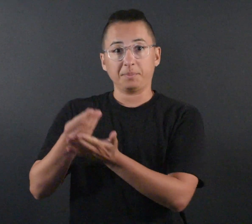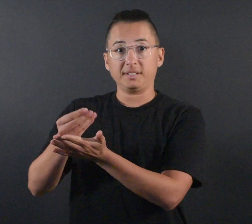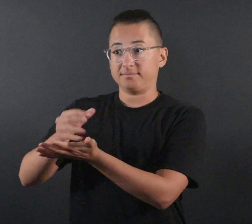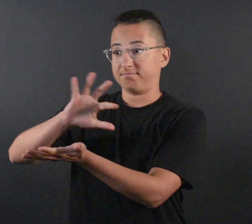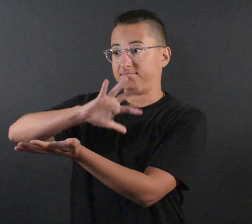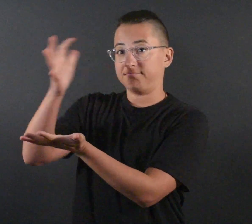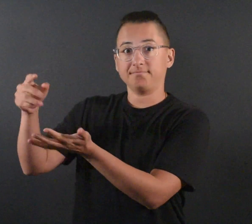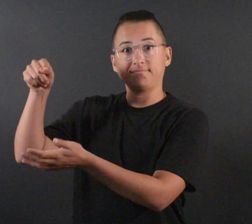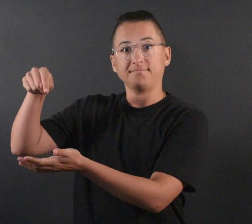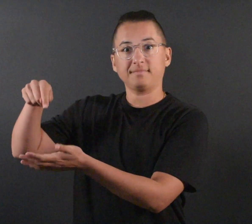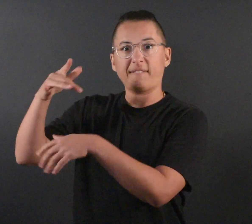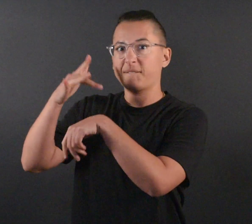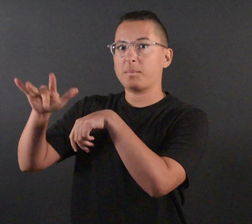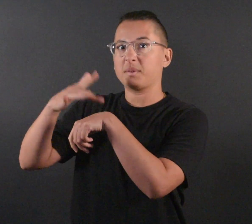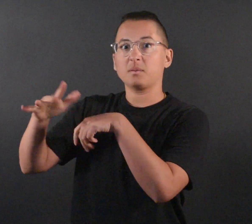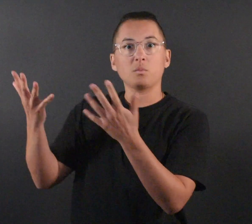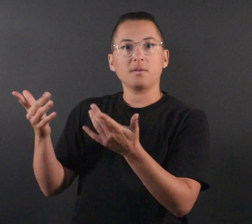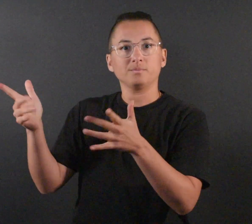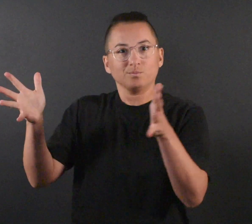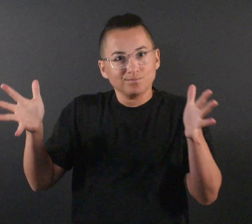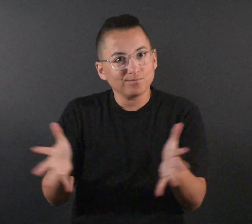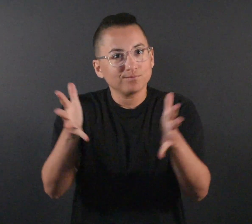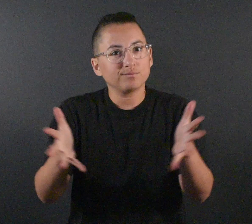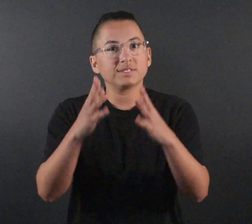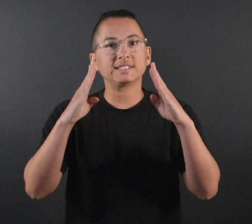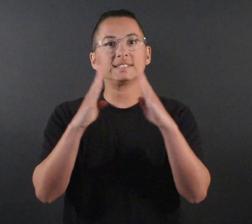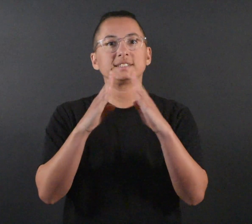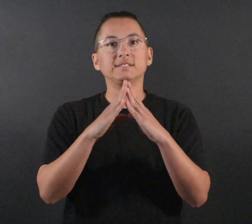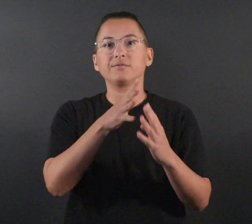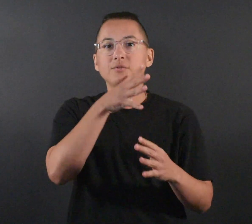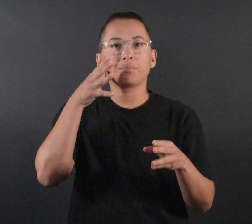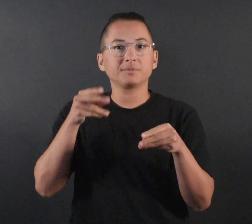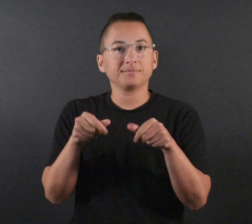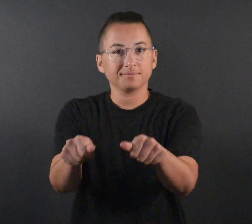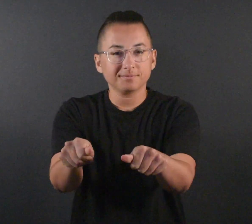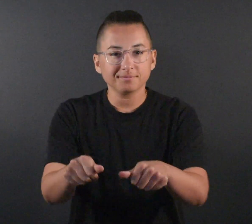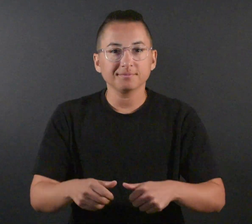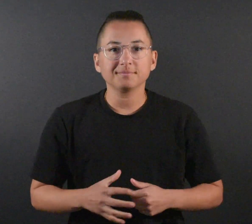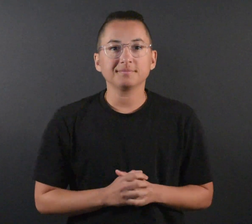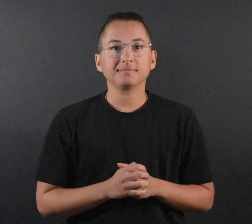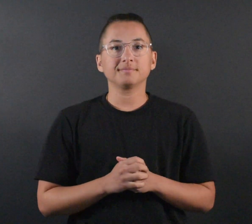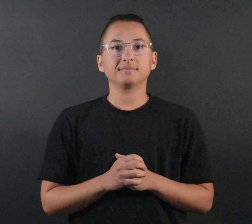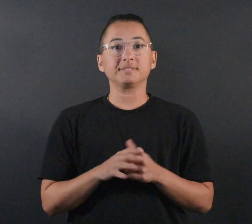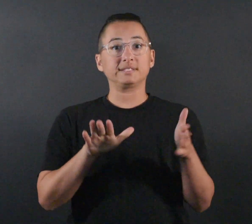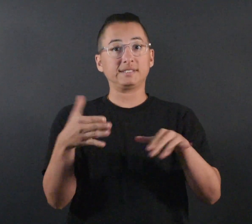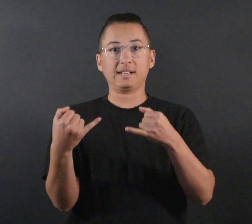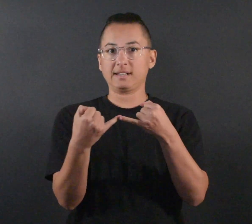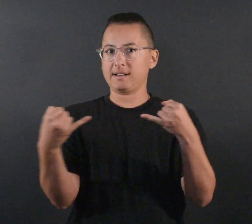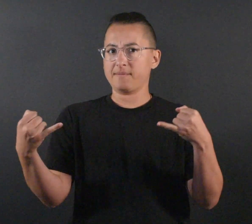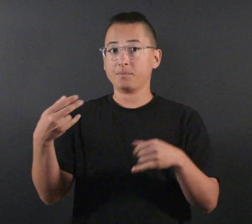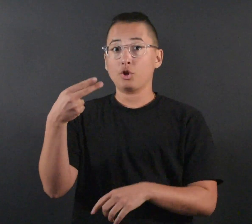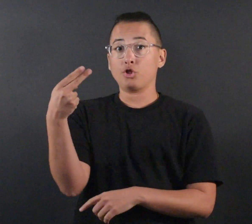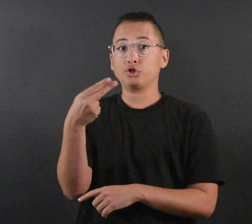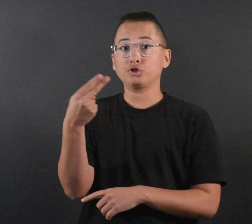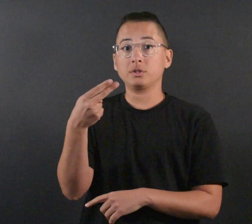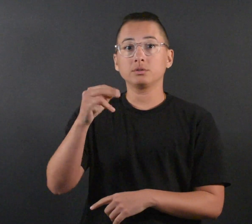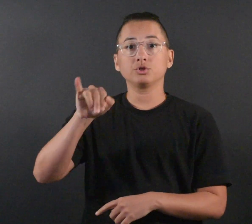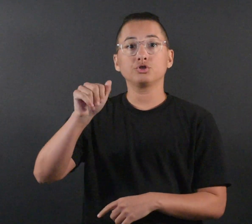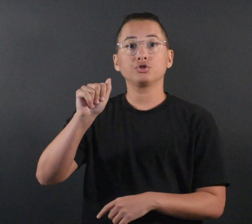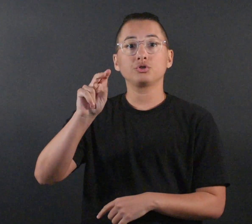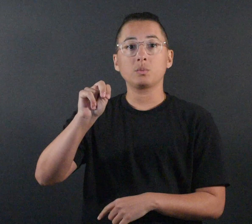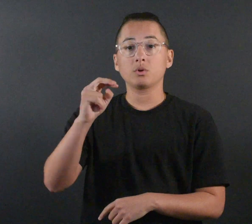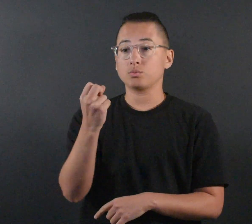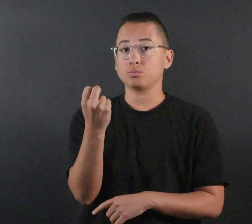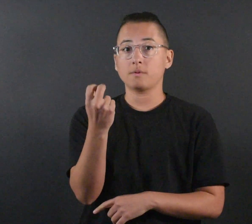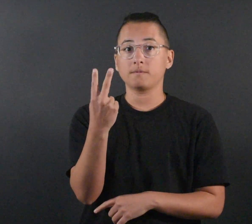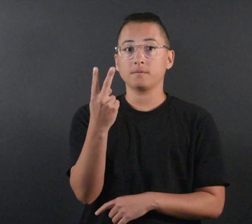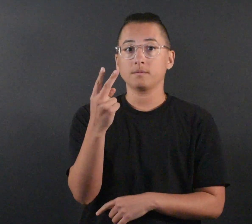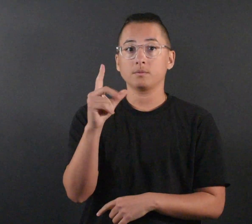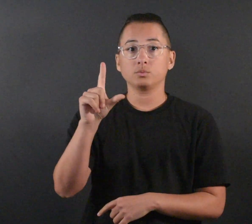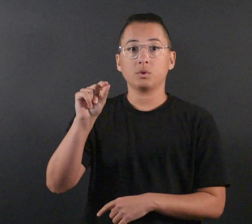Funds Available to Encourage Urban Agriculture Deadline: Thursday, January 12, 2023